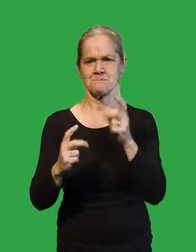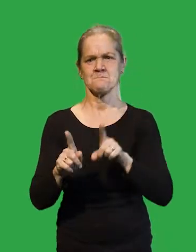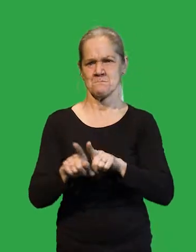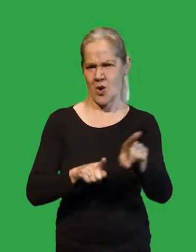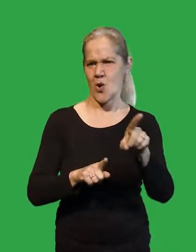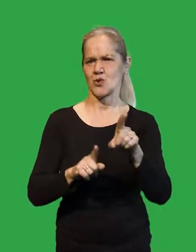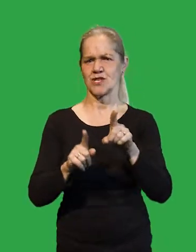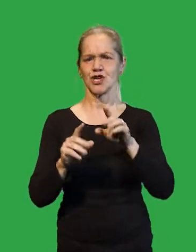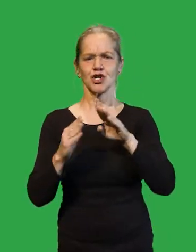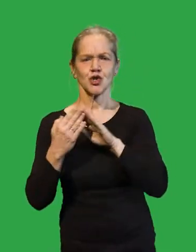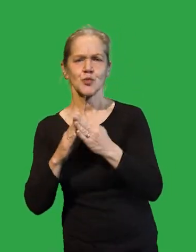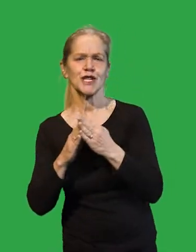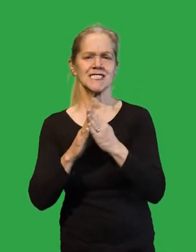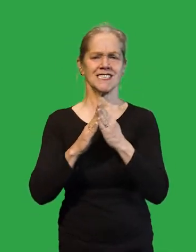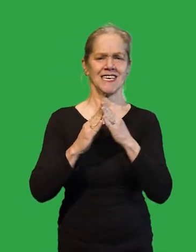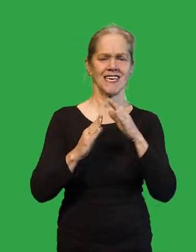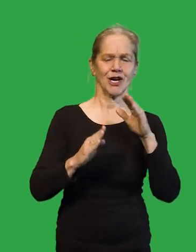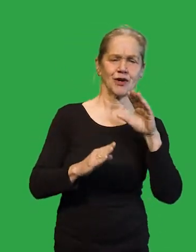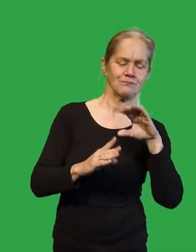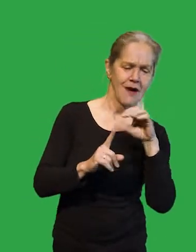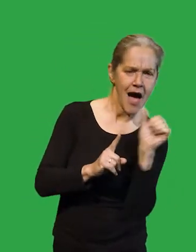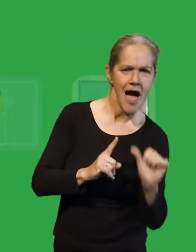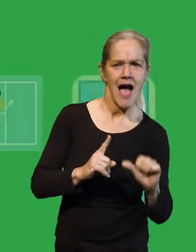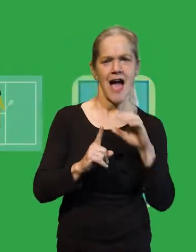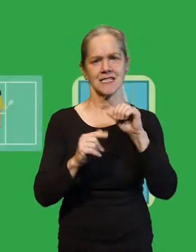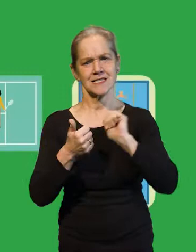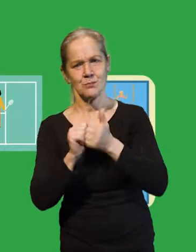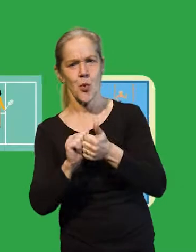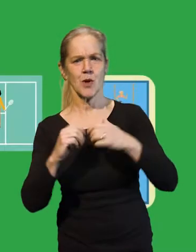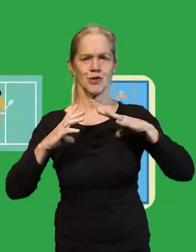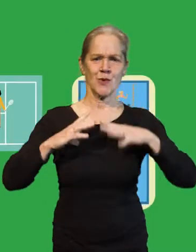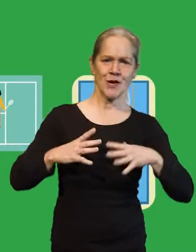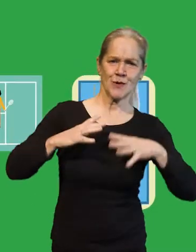all the community, art, cultural, sport and recreational groups.